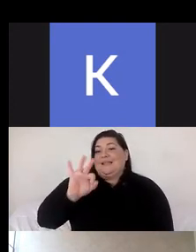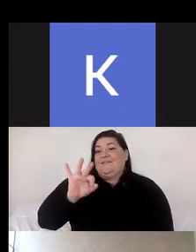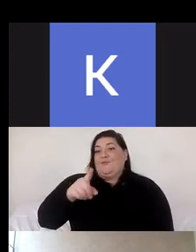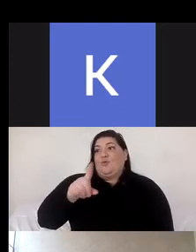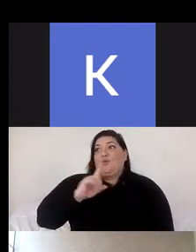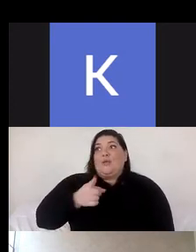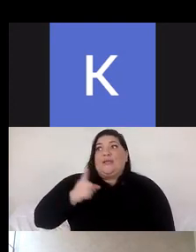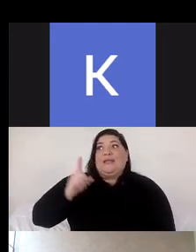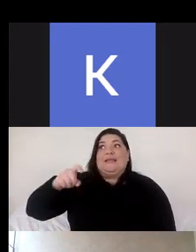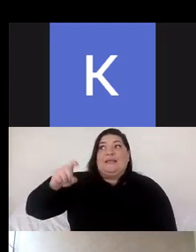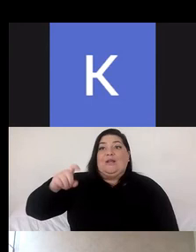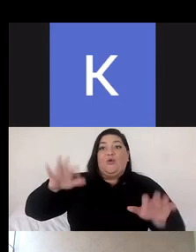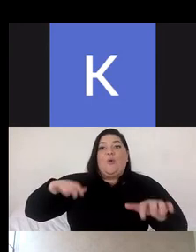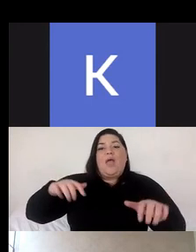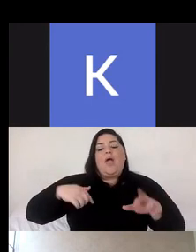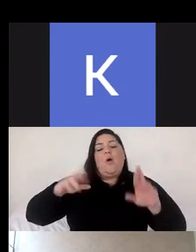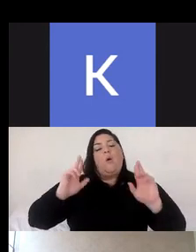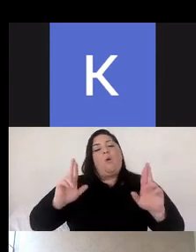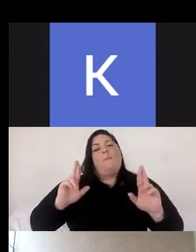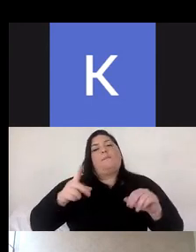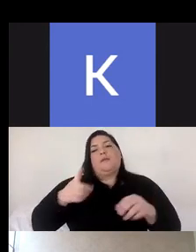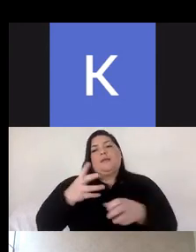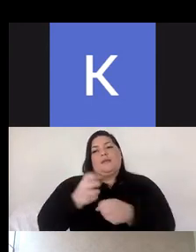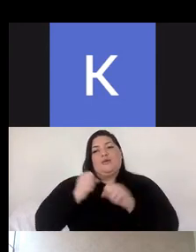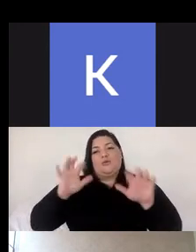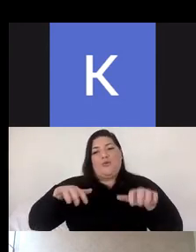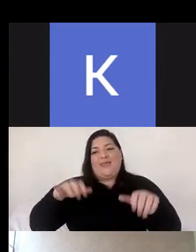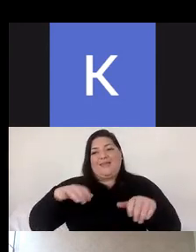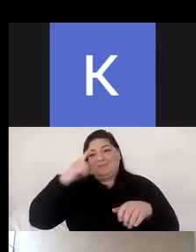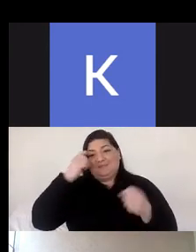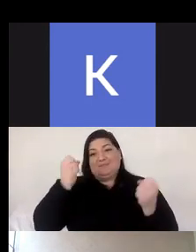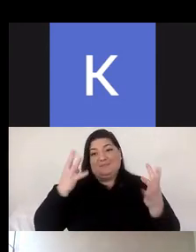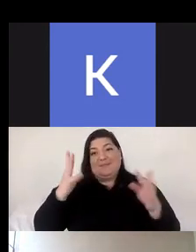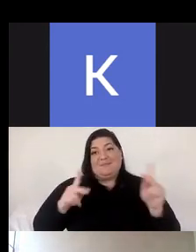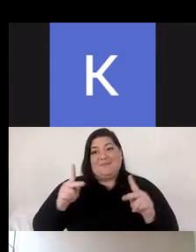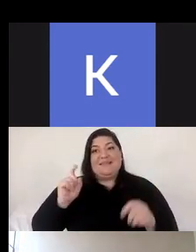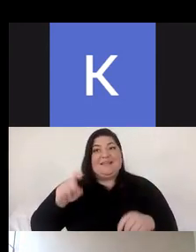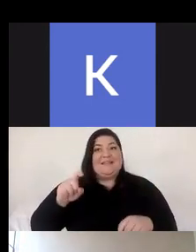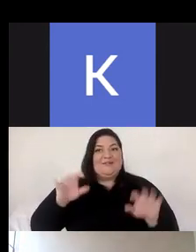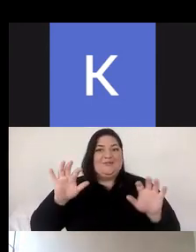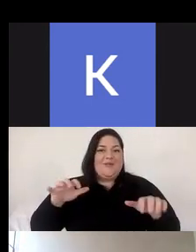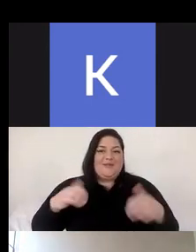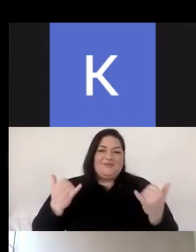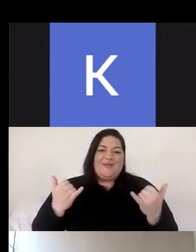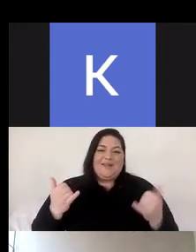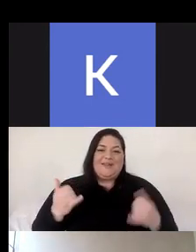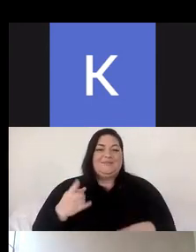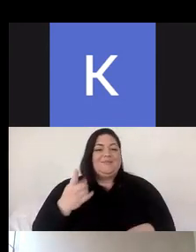I hope it's raining. Because I think that's the case for a lot of people right now. Very true. Good point, Erika. Thank you.